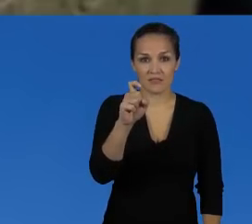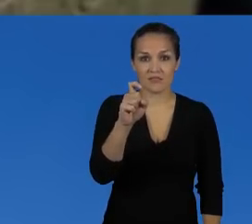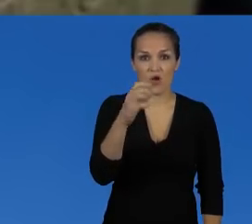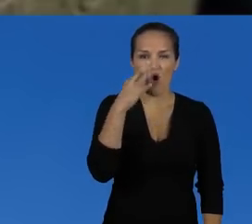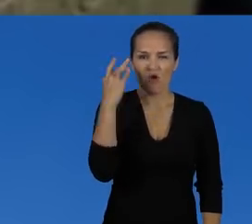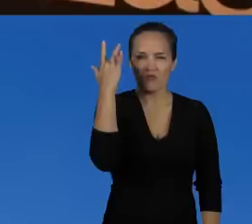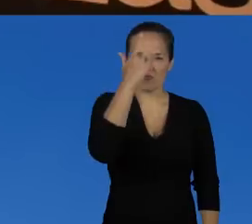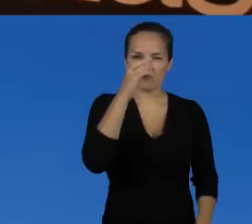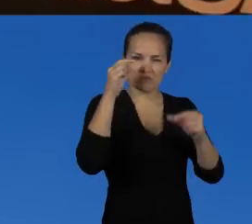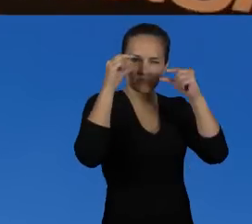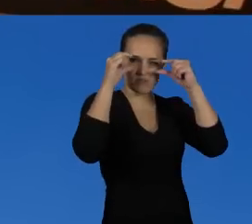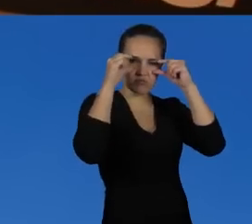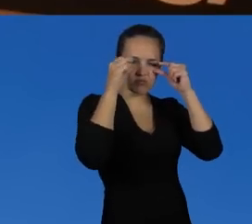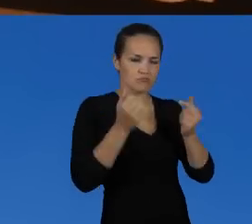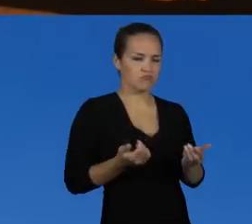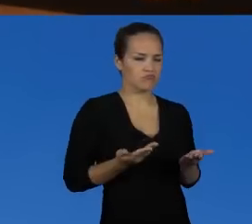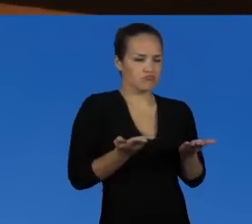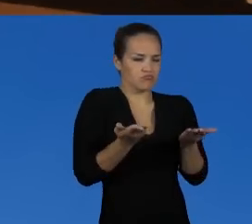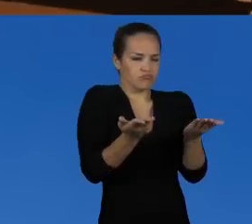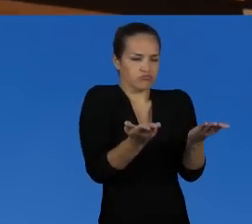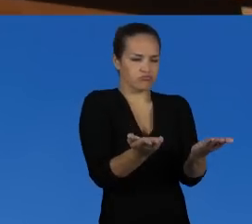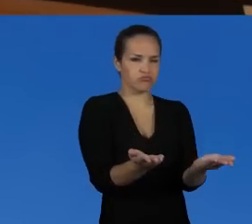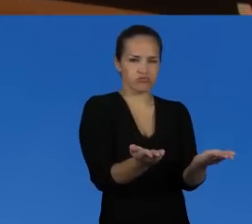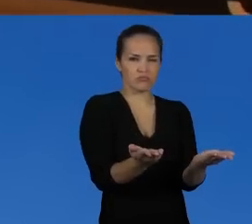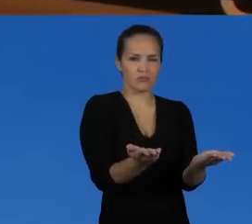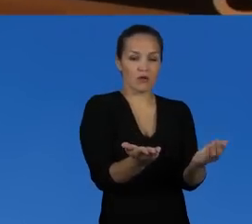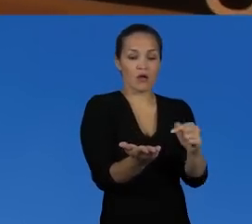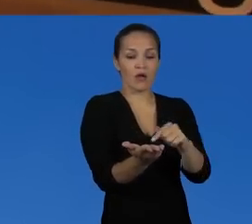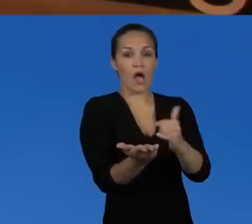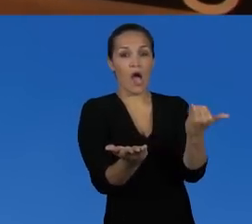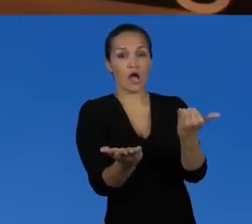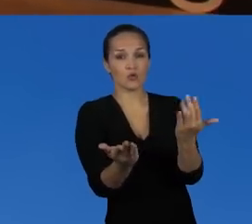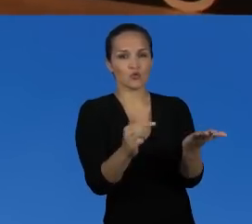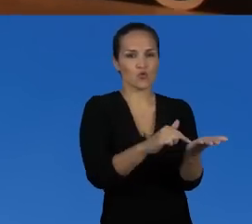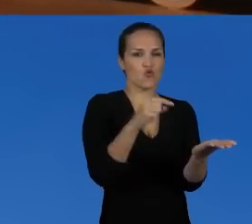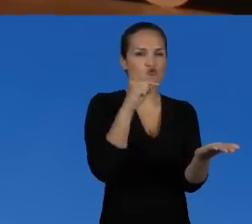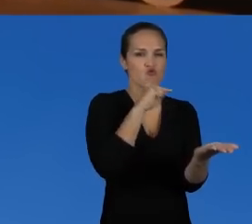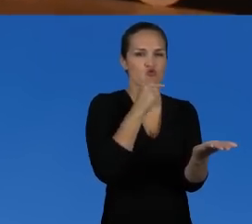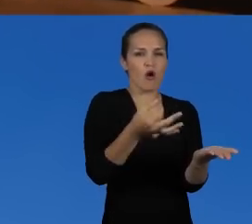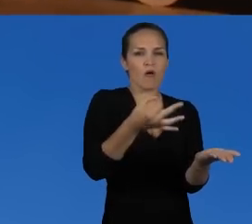when Morpheus tells Neo, shows him two pills, one blue and one red